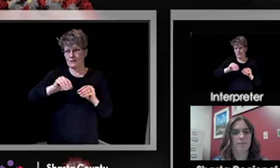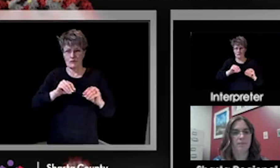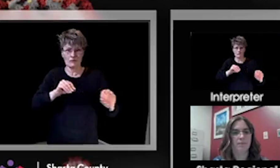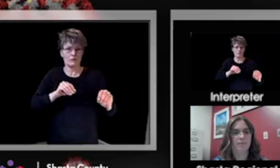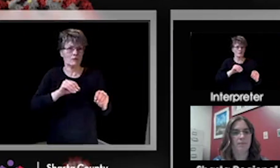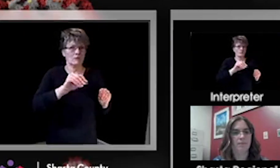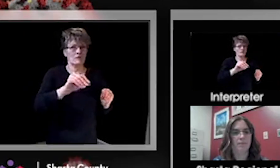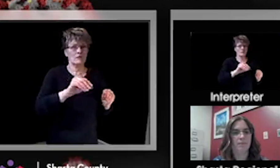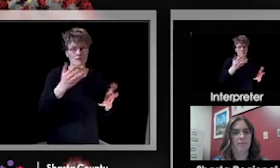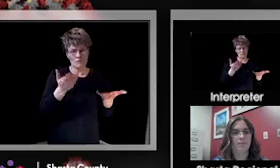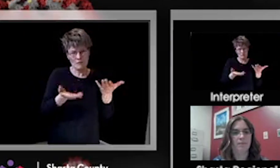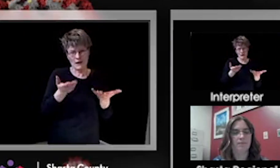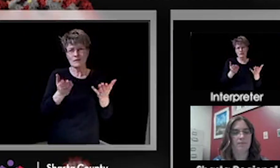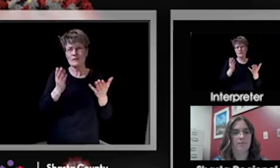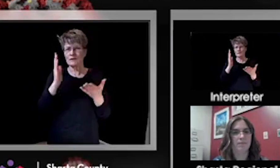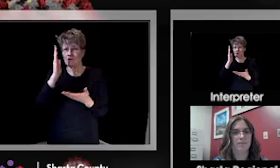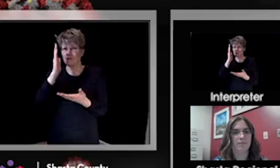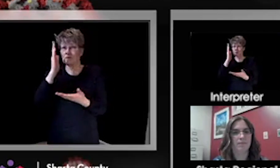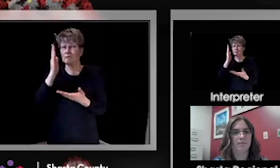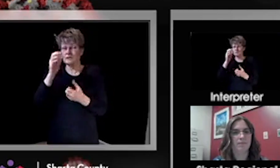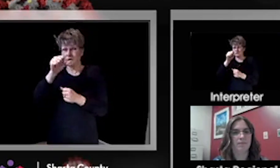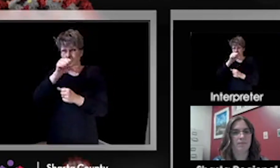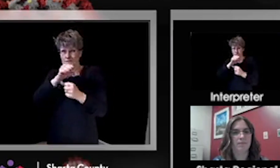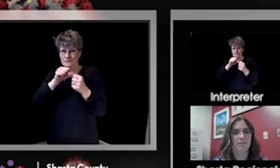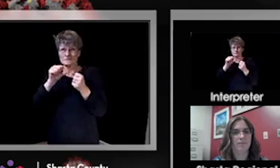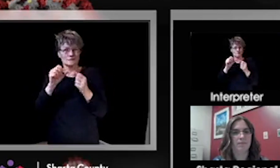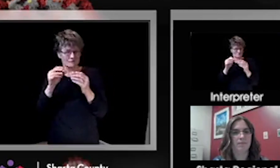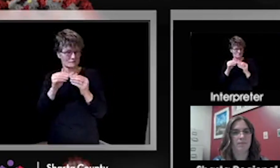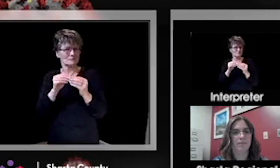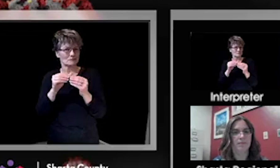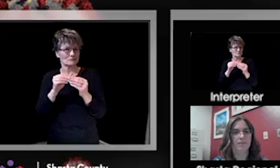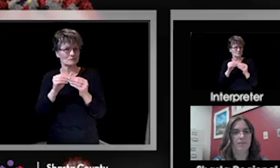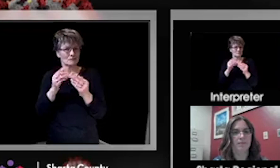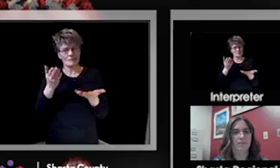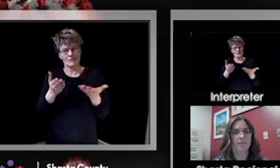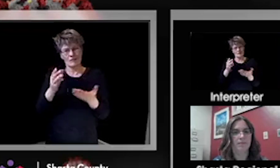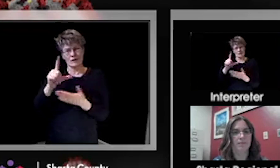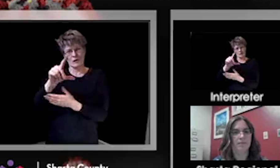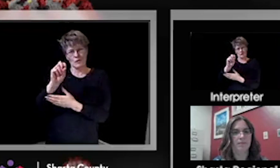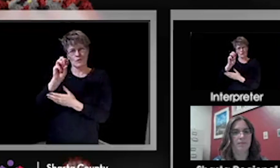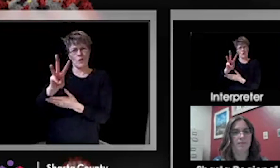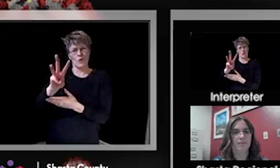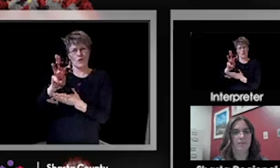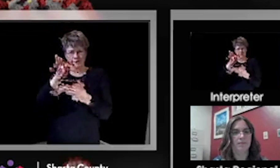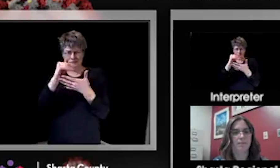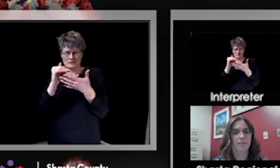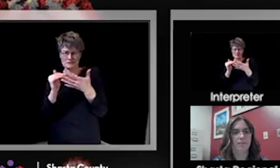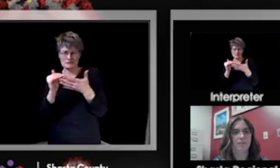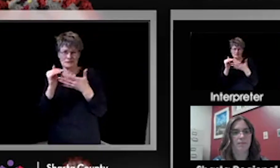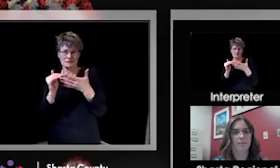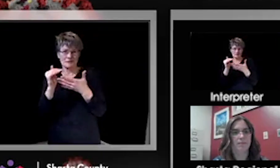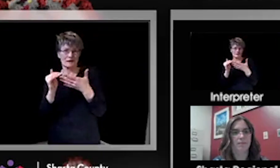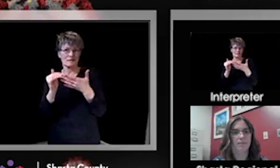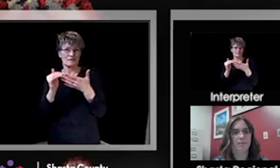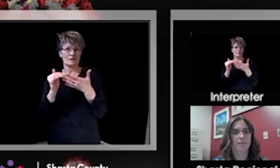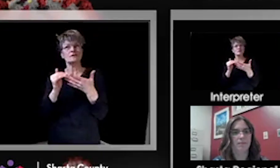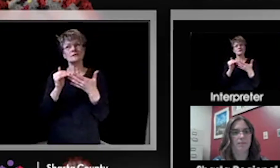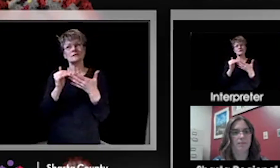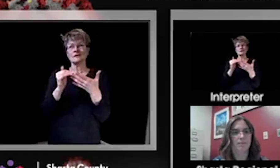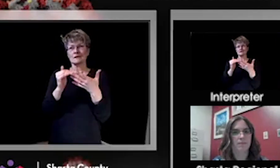interact more, to have some low level, slowly staged lifting of what we are doing now. We